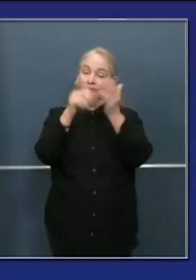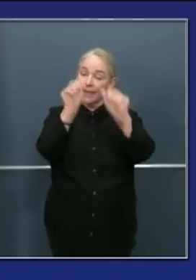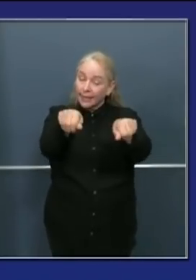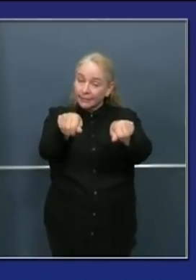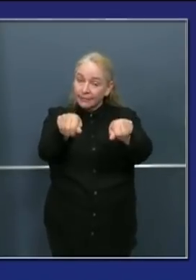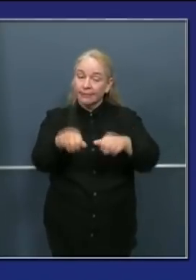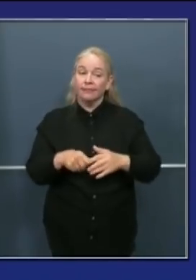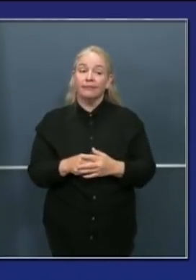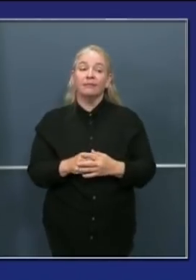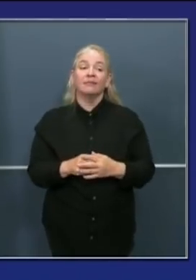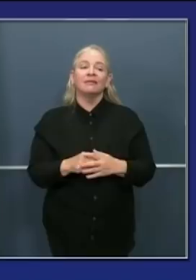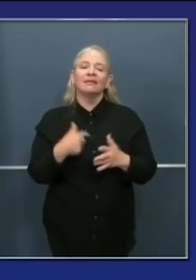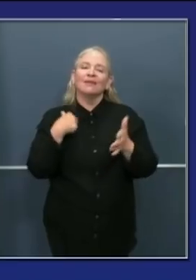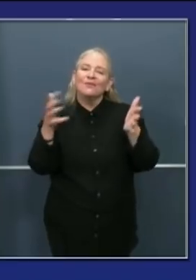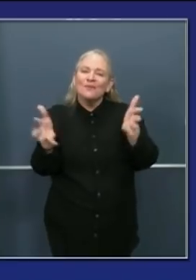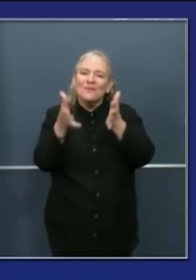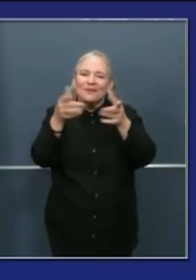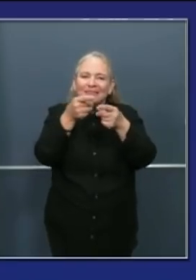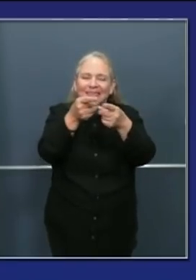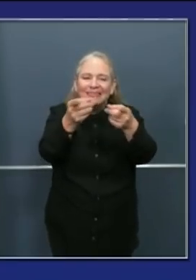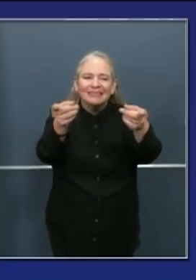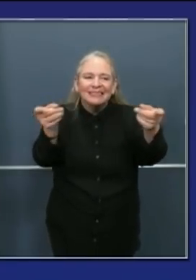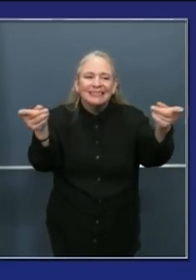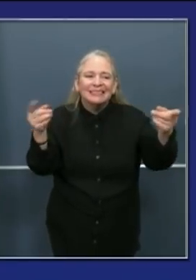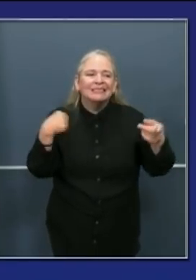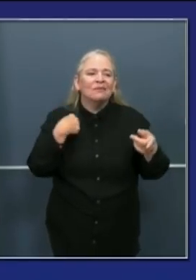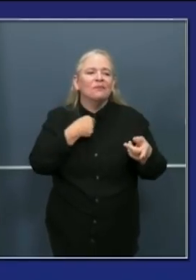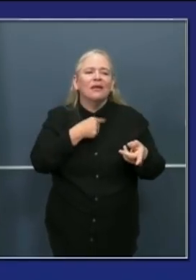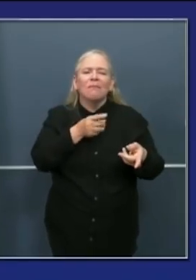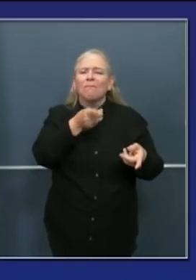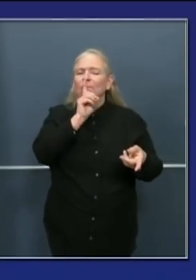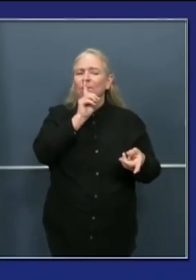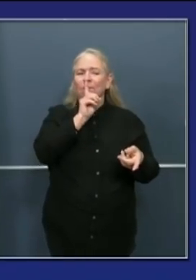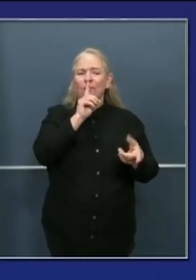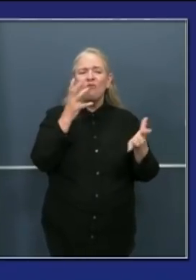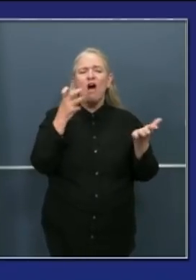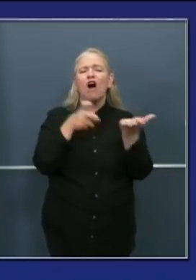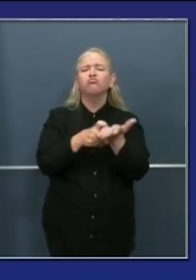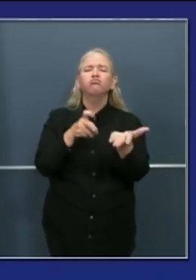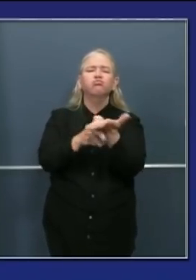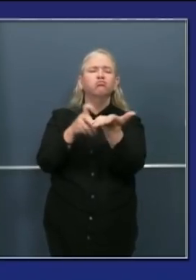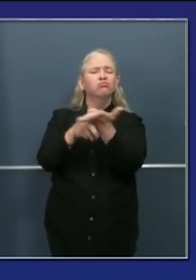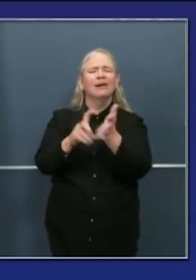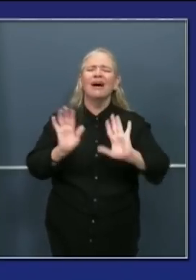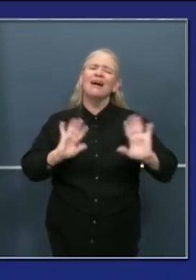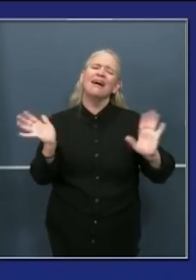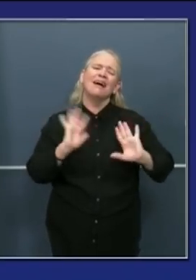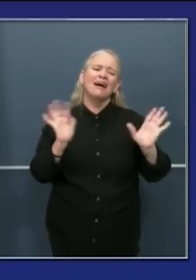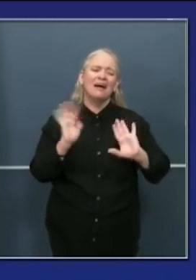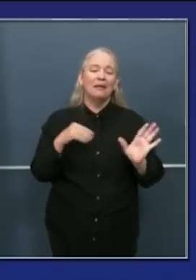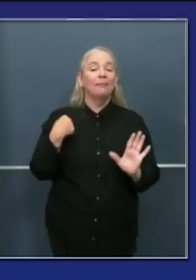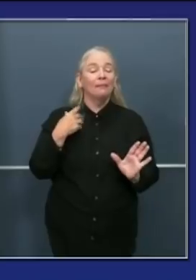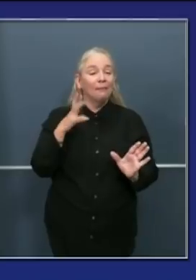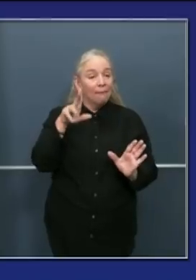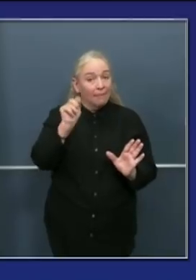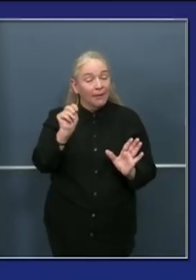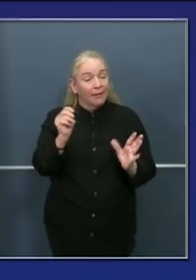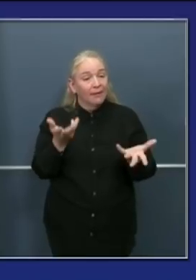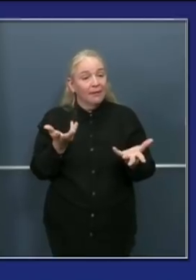CASES AND UP TO $500. MANY OF THESE CAN GO AS HIGH AS